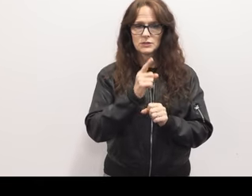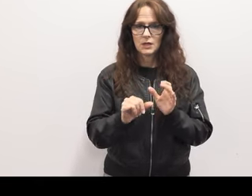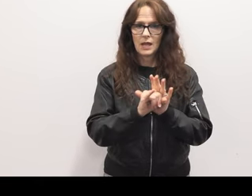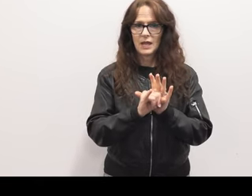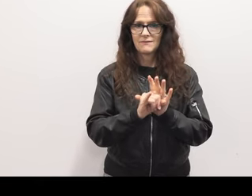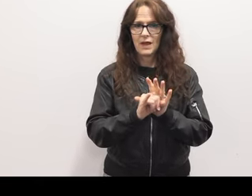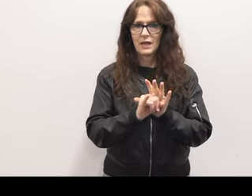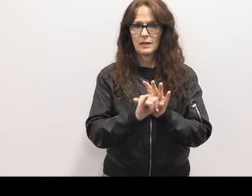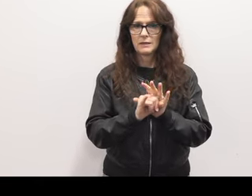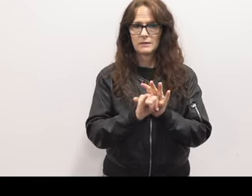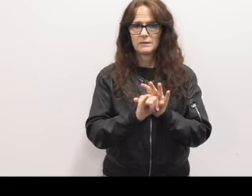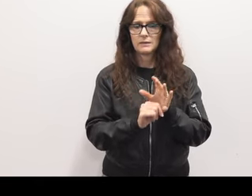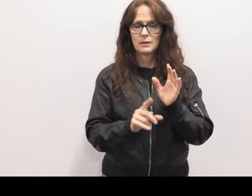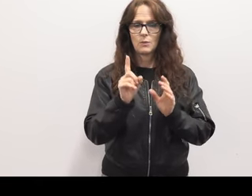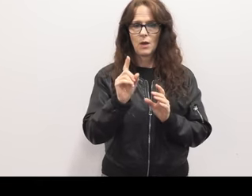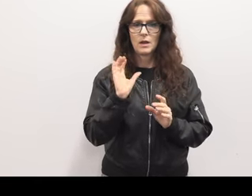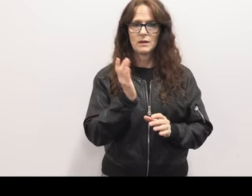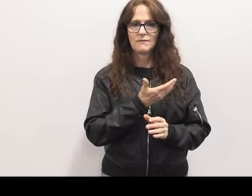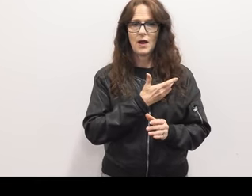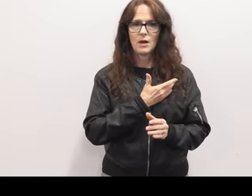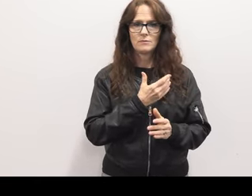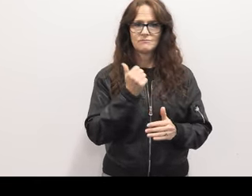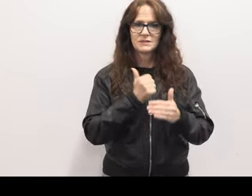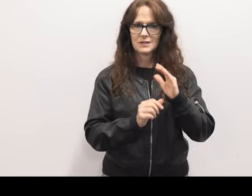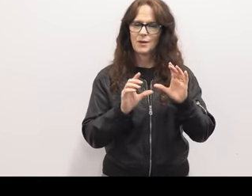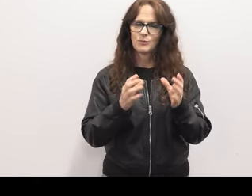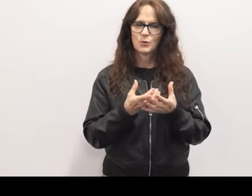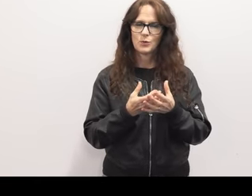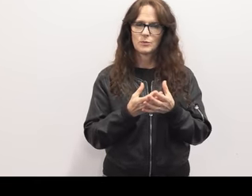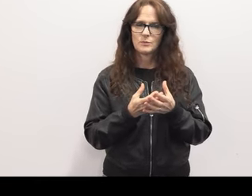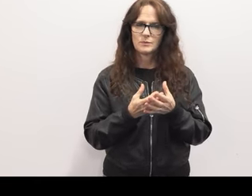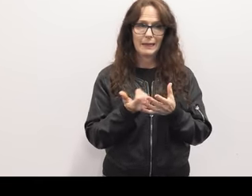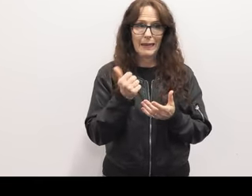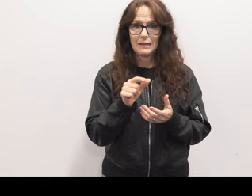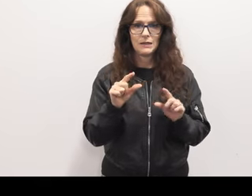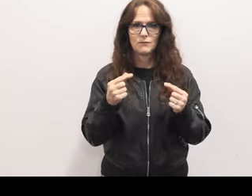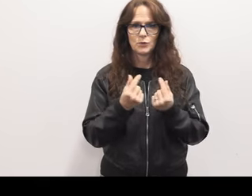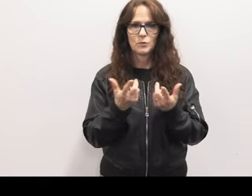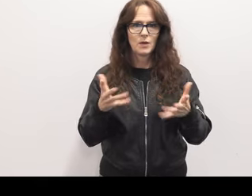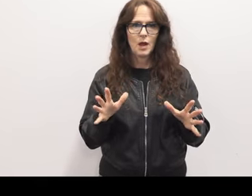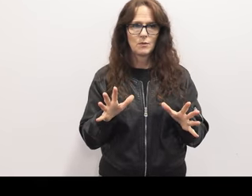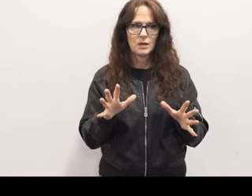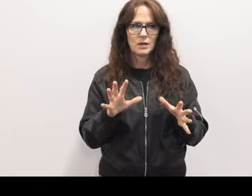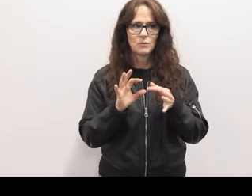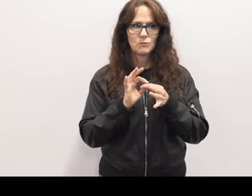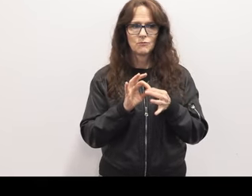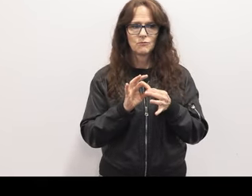one of our subgroups, we're talking about any of the groups that we've already referred to today